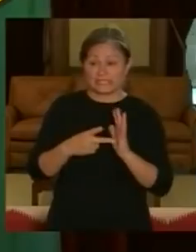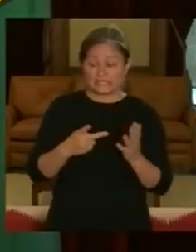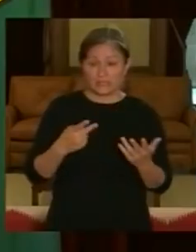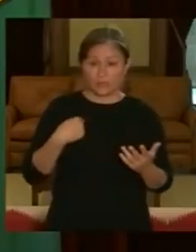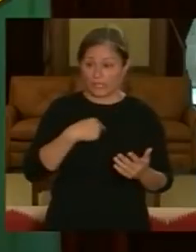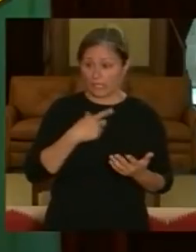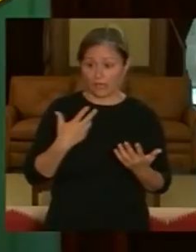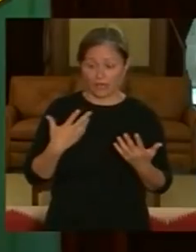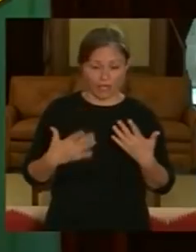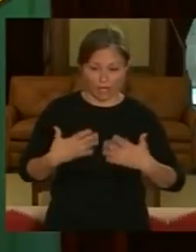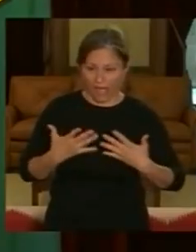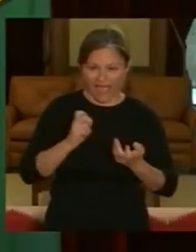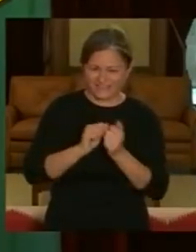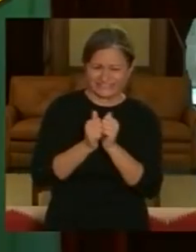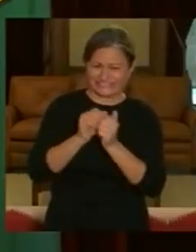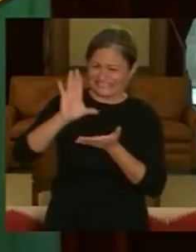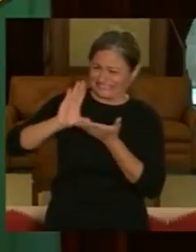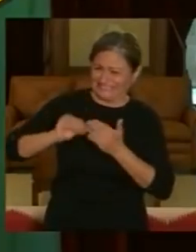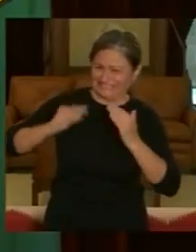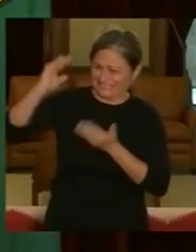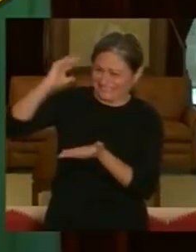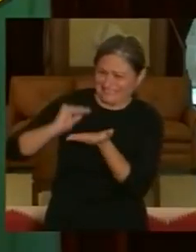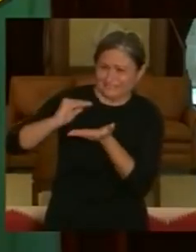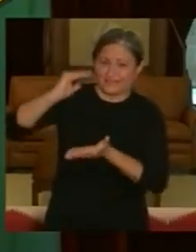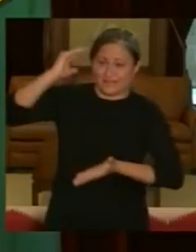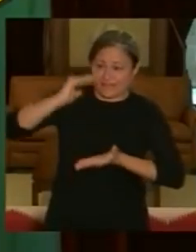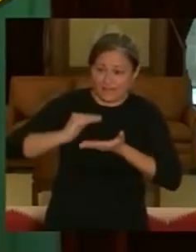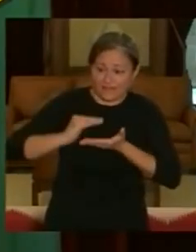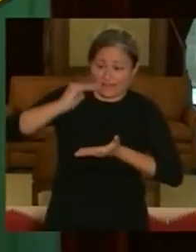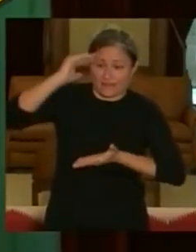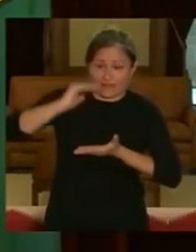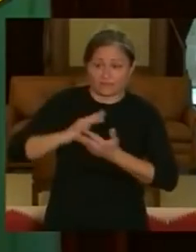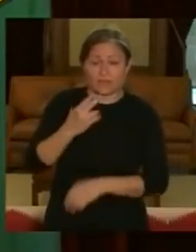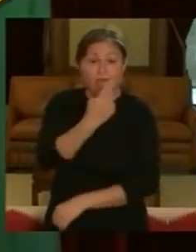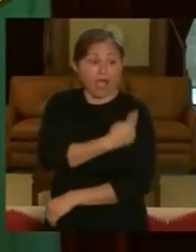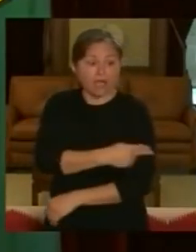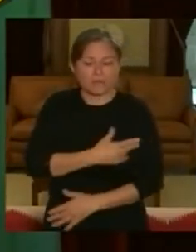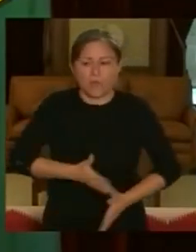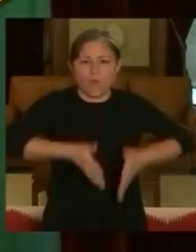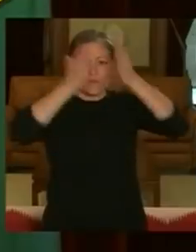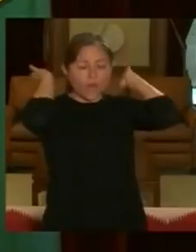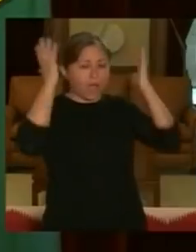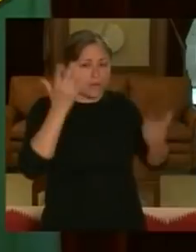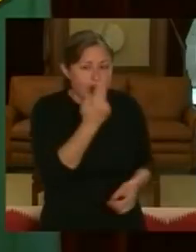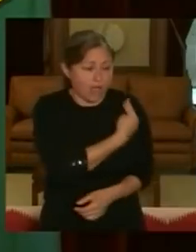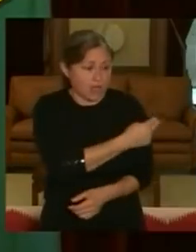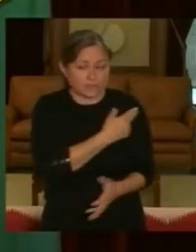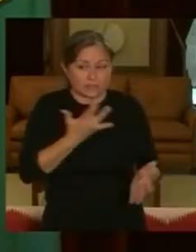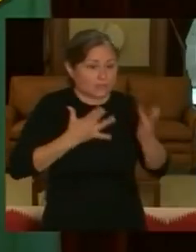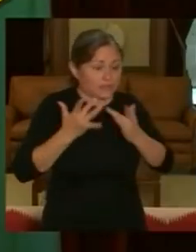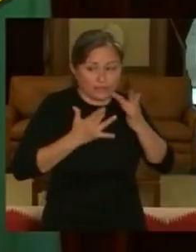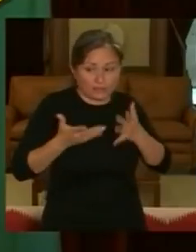THE RAPID GROWTH IN THE NUMBER OF CASES HAVE PUT OUR STATE CLEARLY IN A RACE AGAINST TIME.